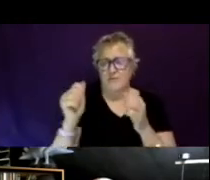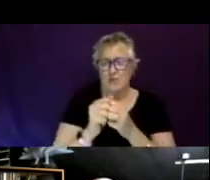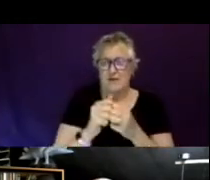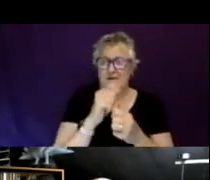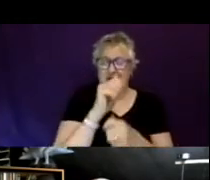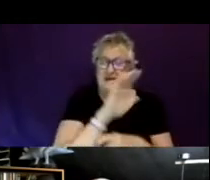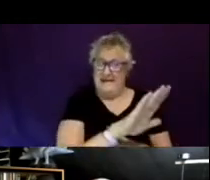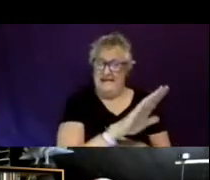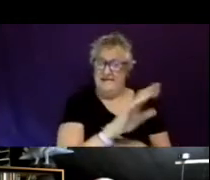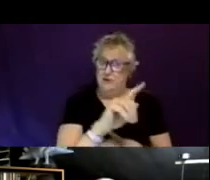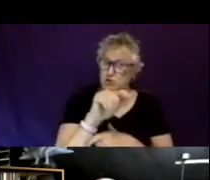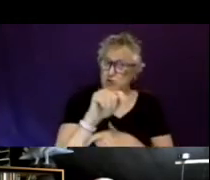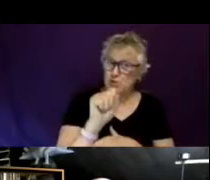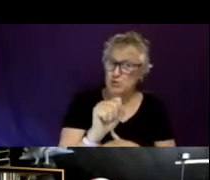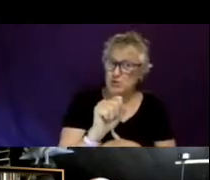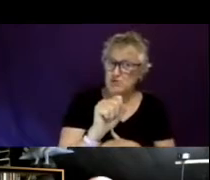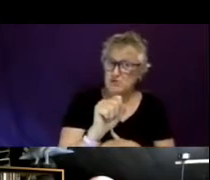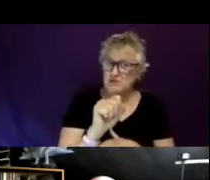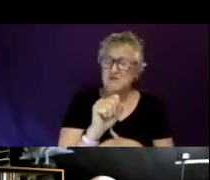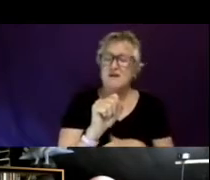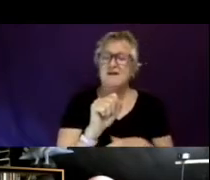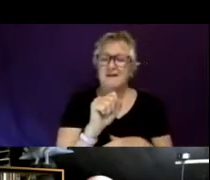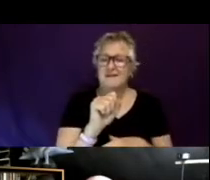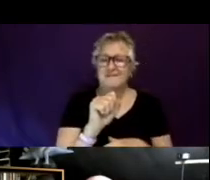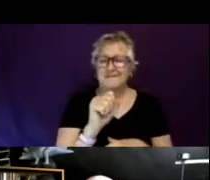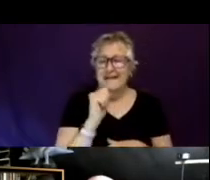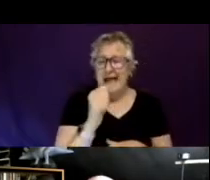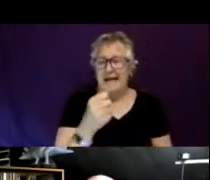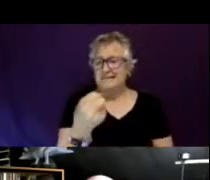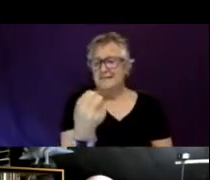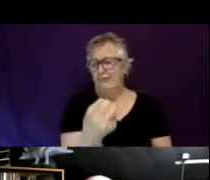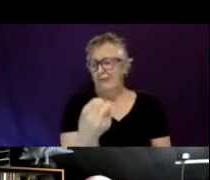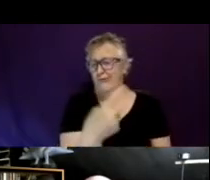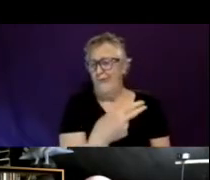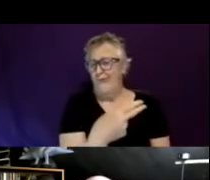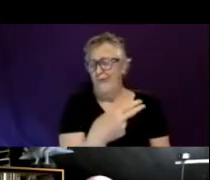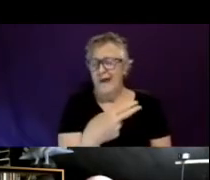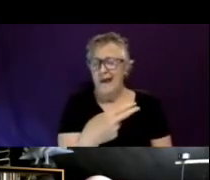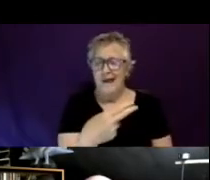And so, uh, that was a-- that was one of my first commissions when we opened Stonybrook.